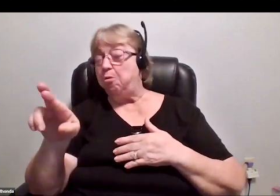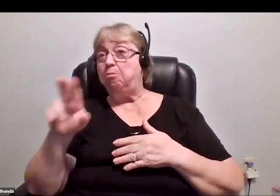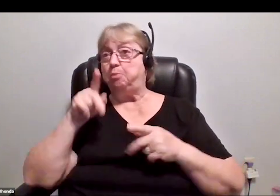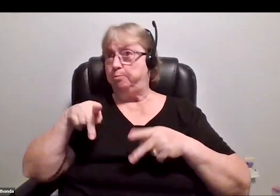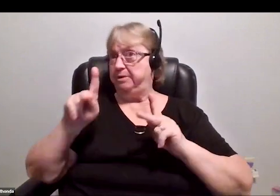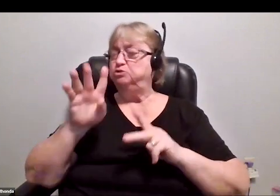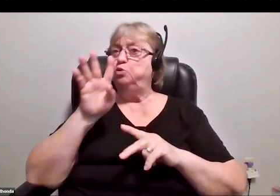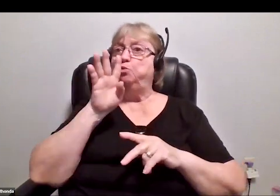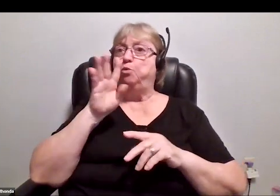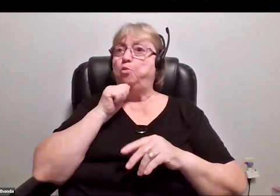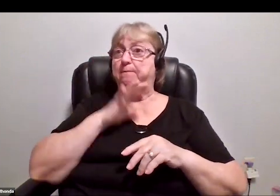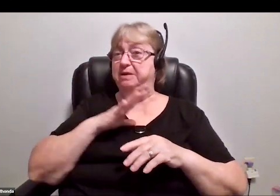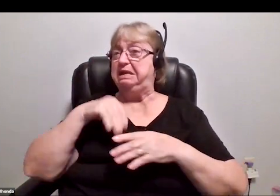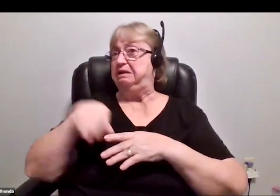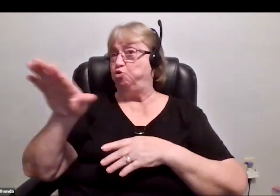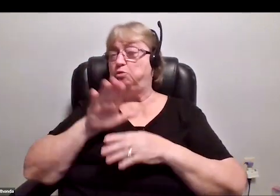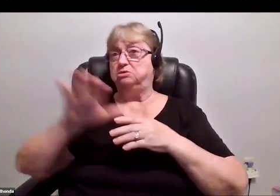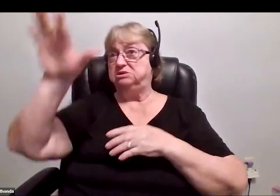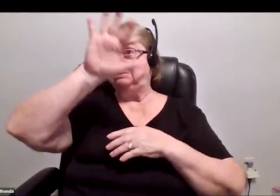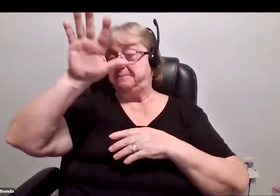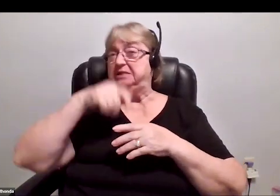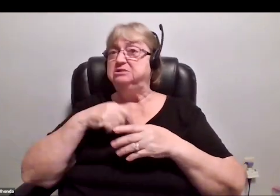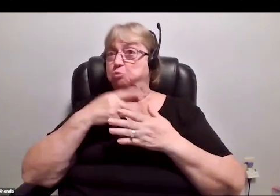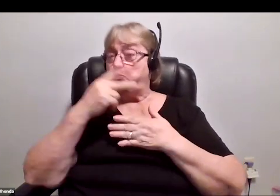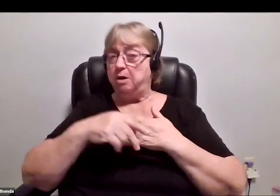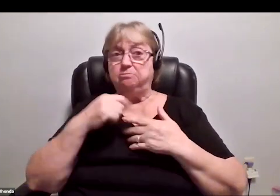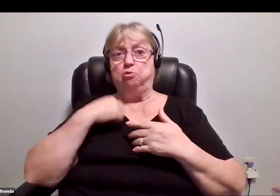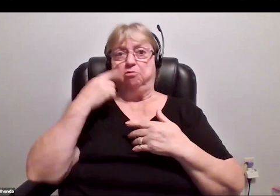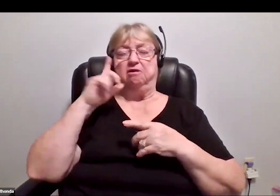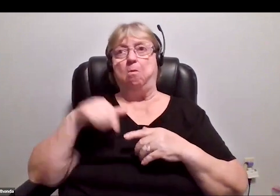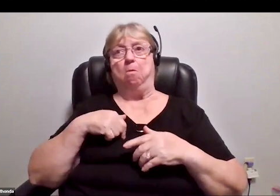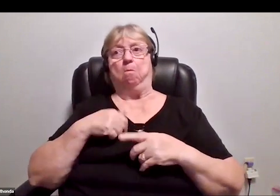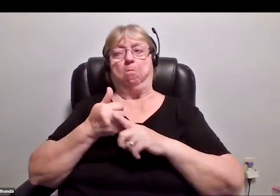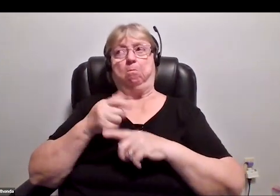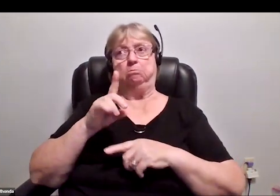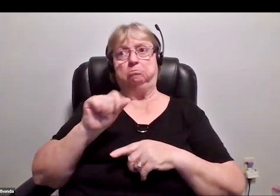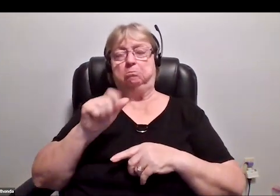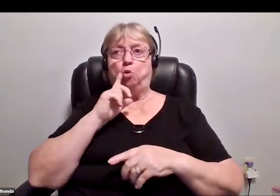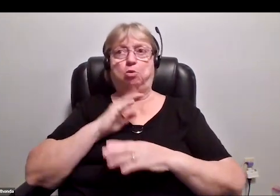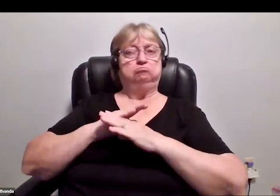and didn't think of them as automatically disabled or kept out. If we're talking about, I'm going back to T.L.